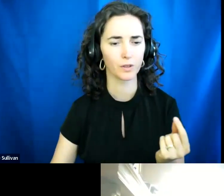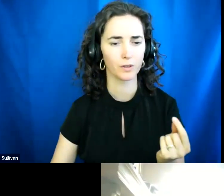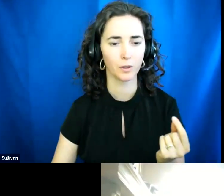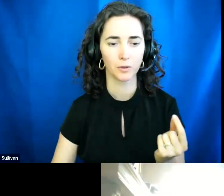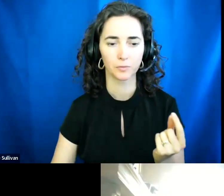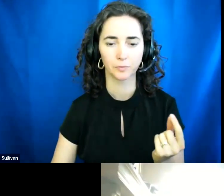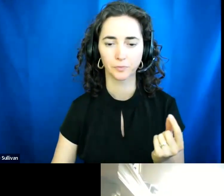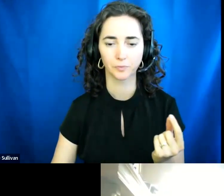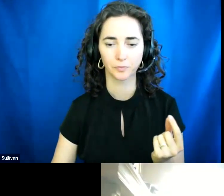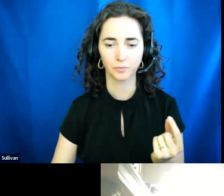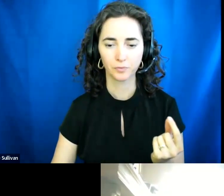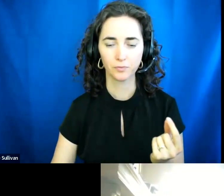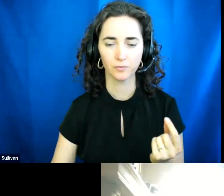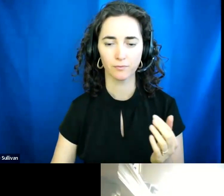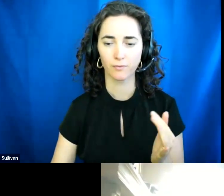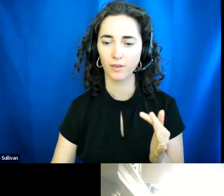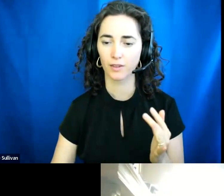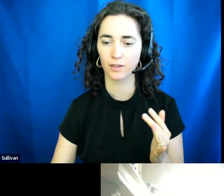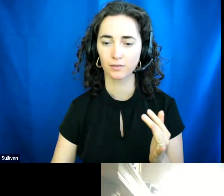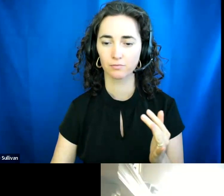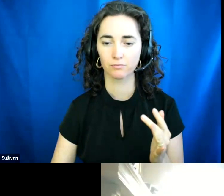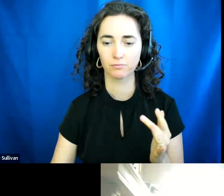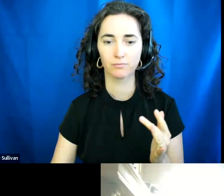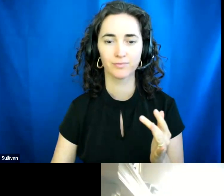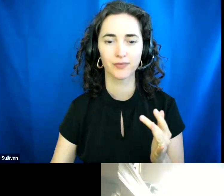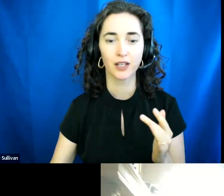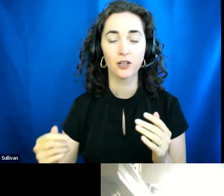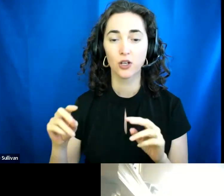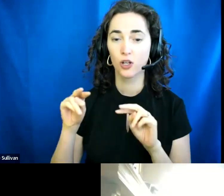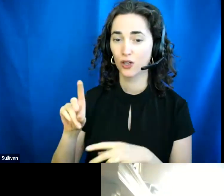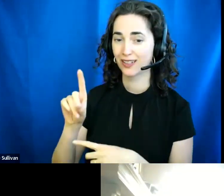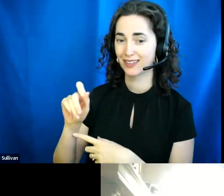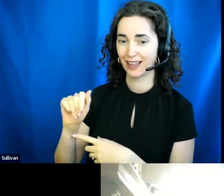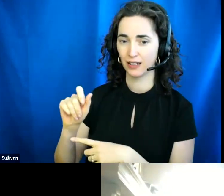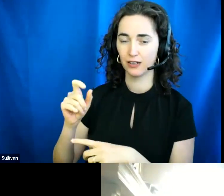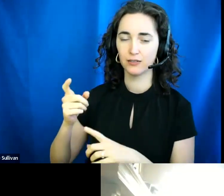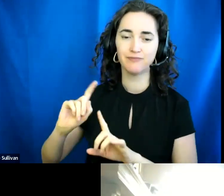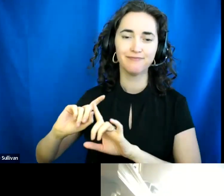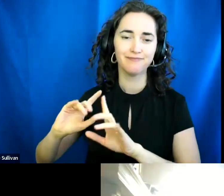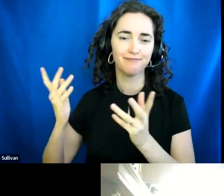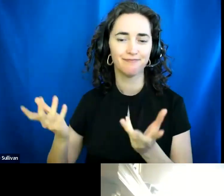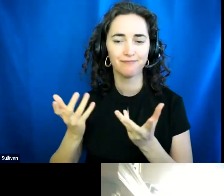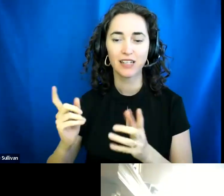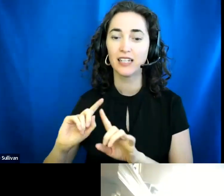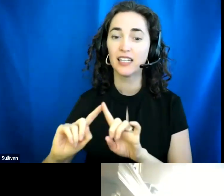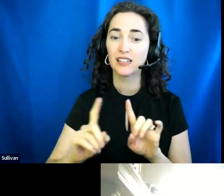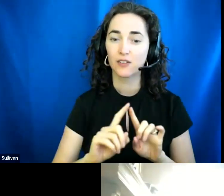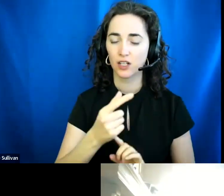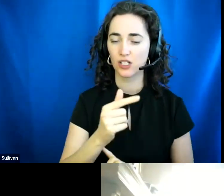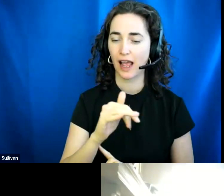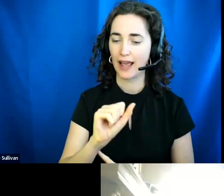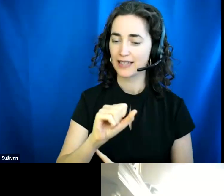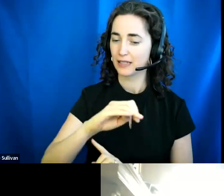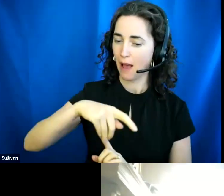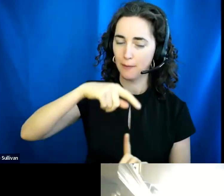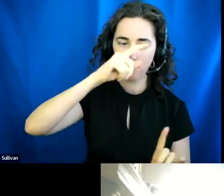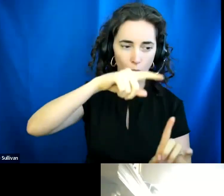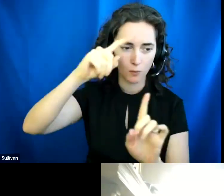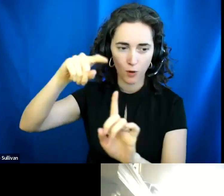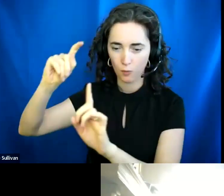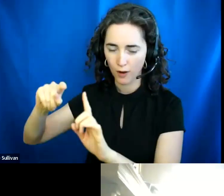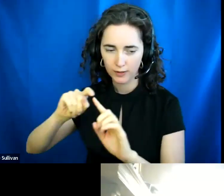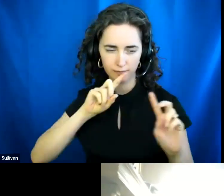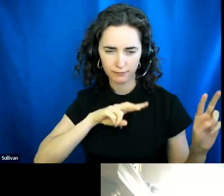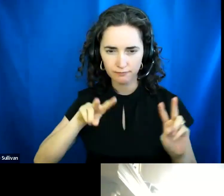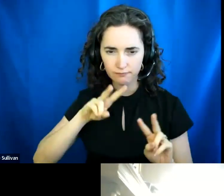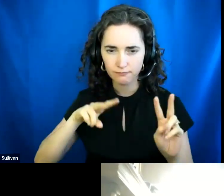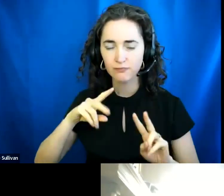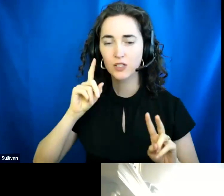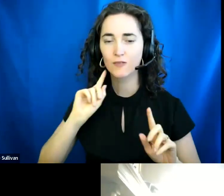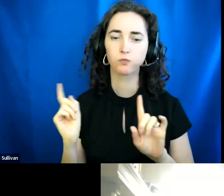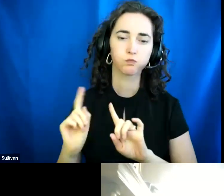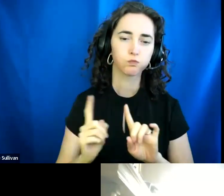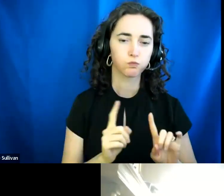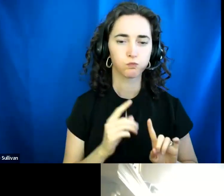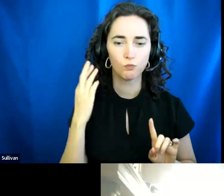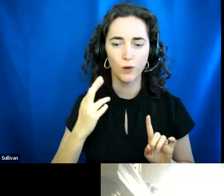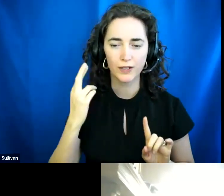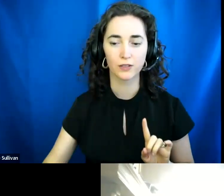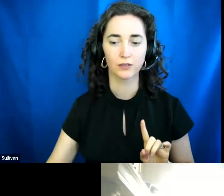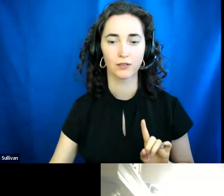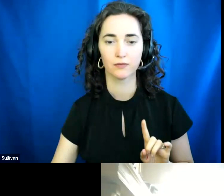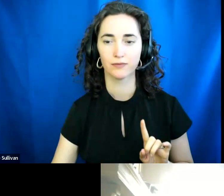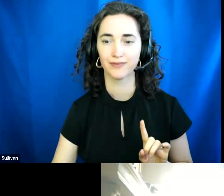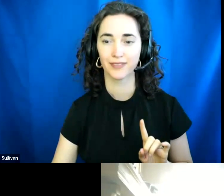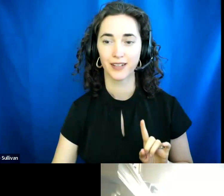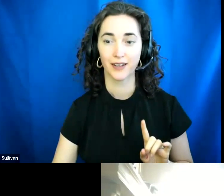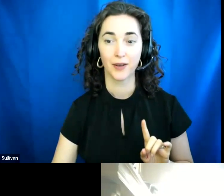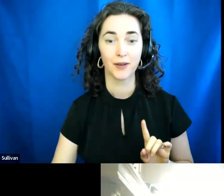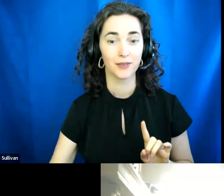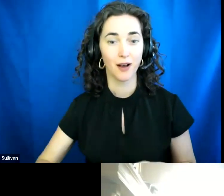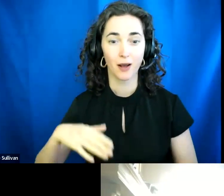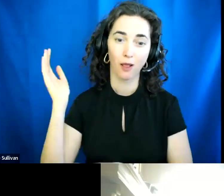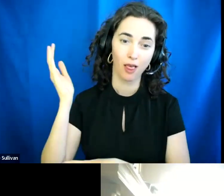Look at data from various different. GIS mapping points to use for a variety of different reasons and I'm not going to spoil the presentation by talking too much about it.